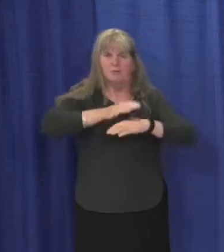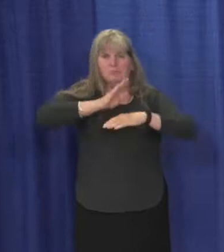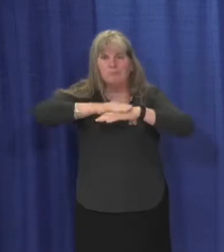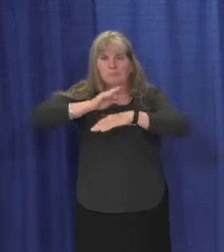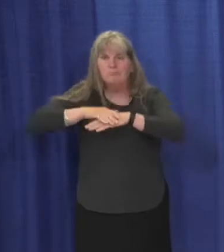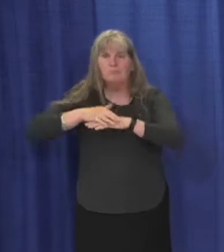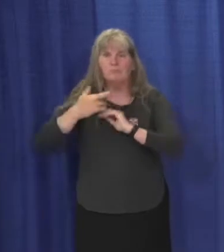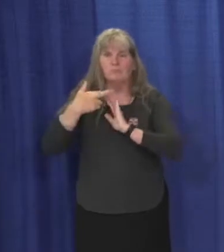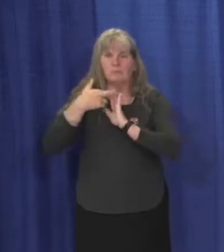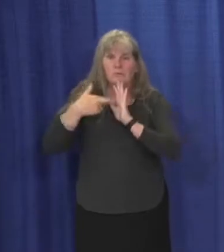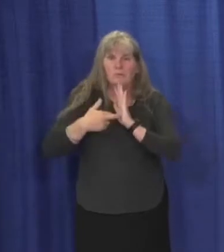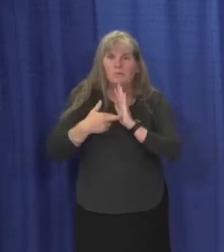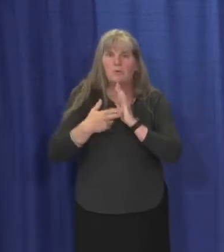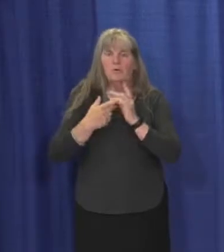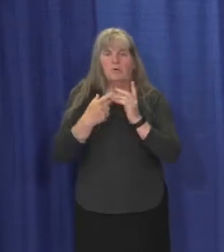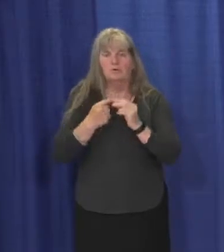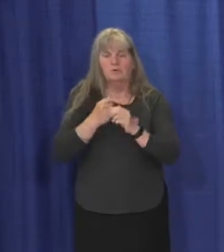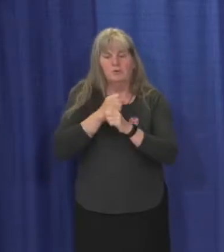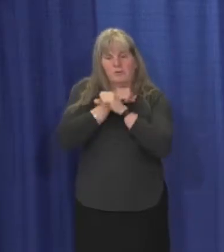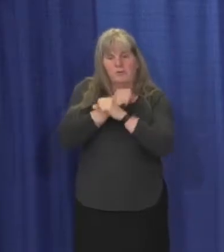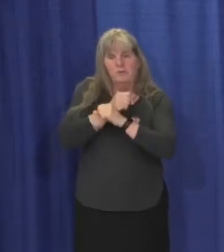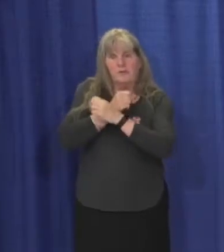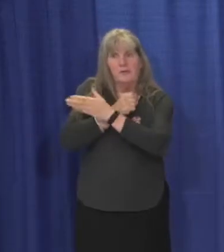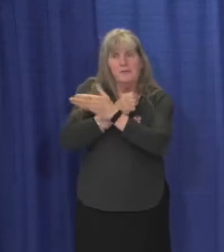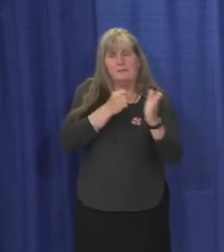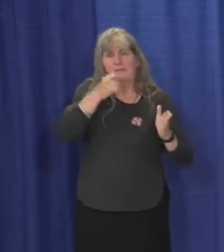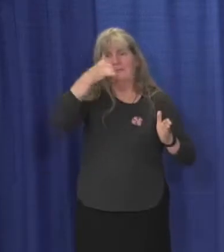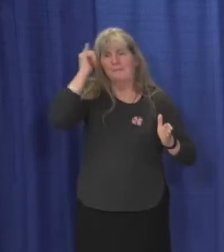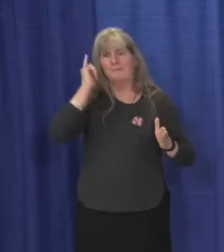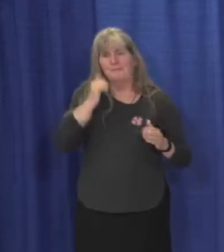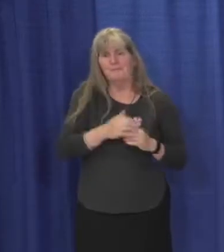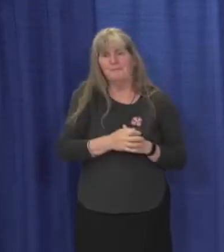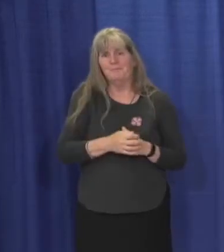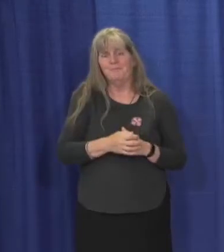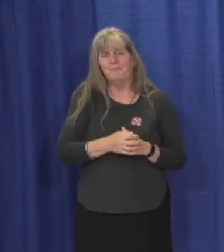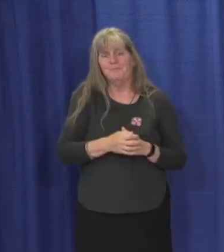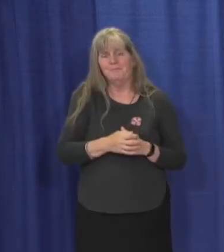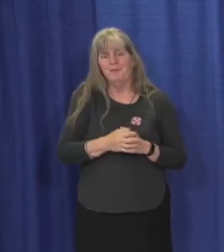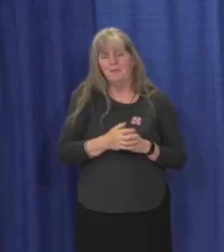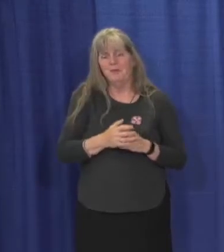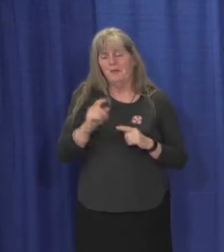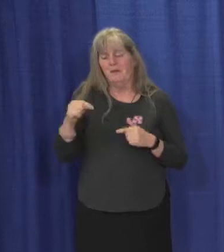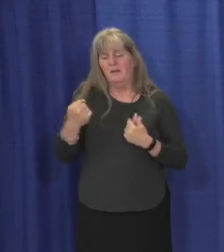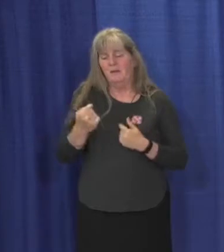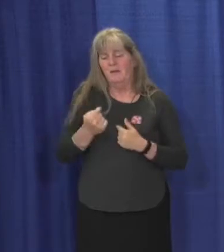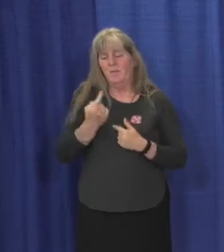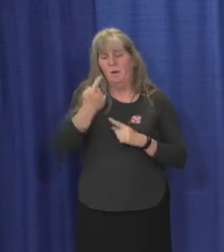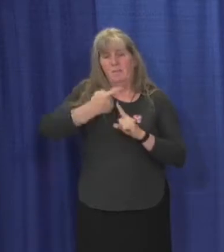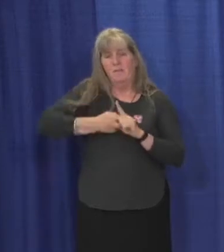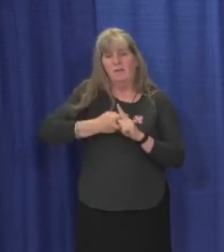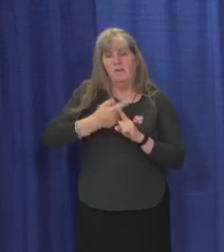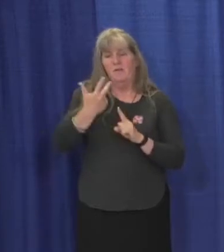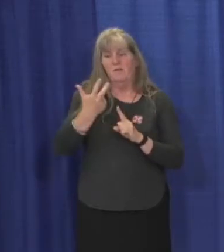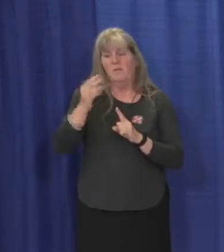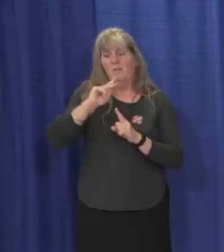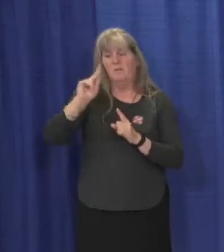guidance and focus our efforts on protecting this community. We have lost three people to the